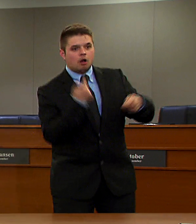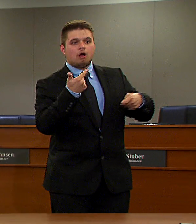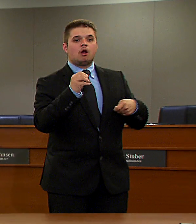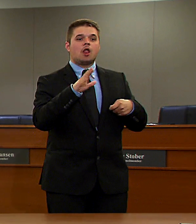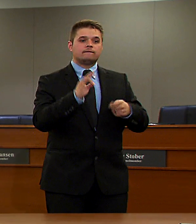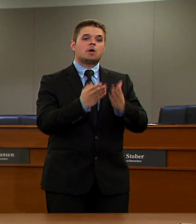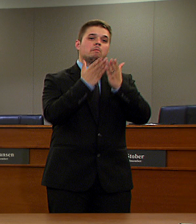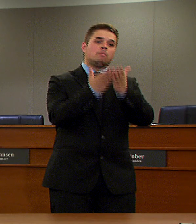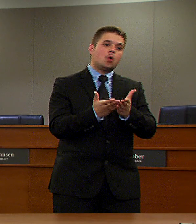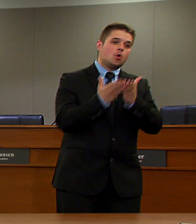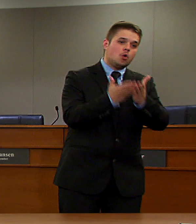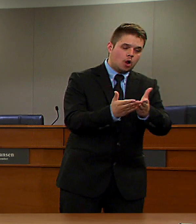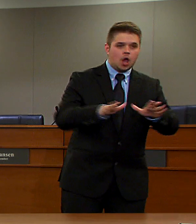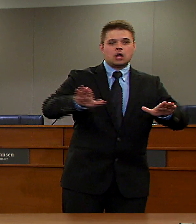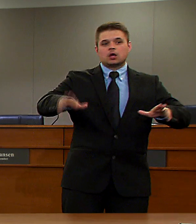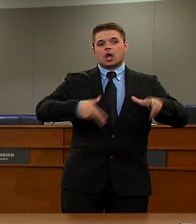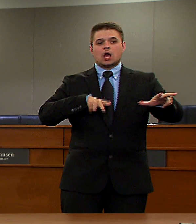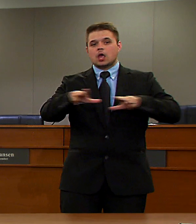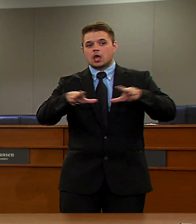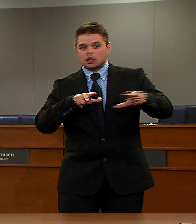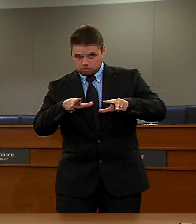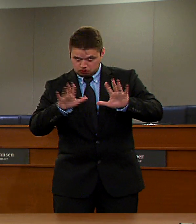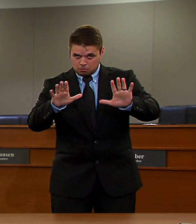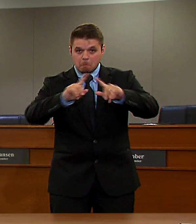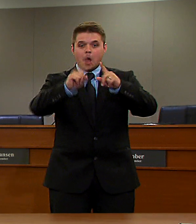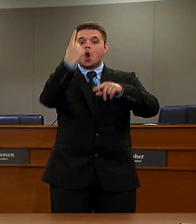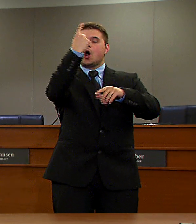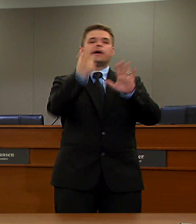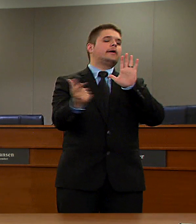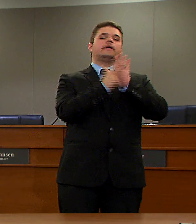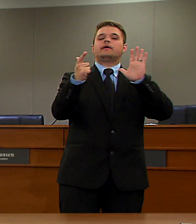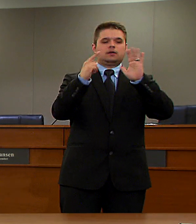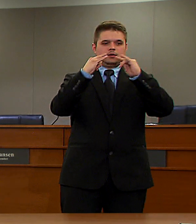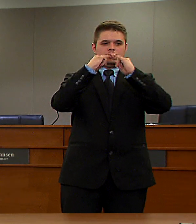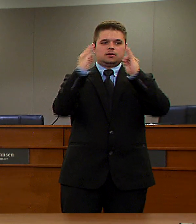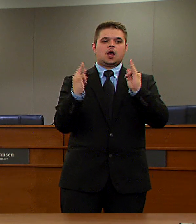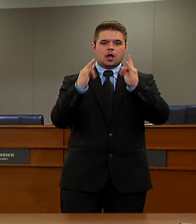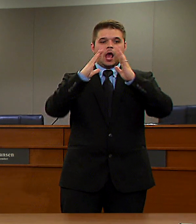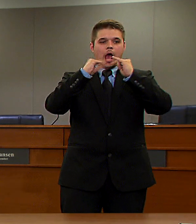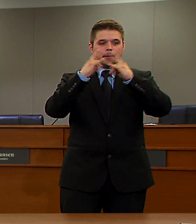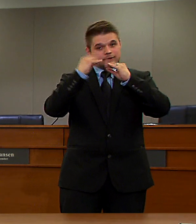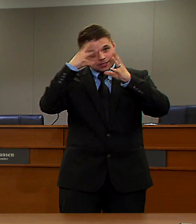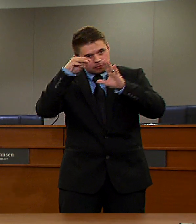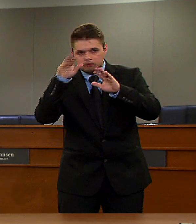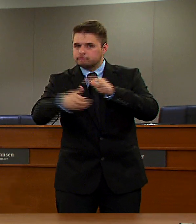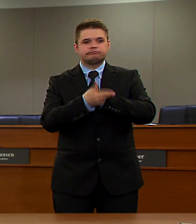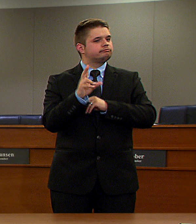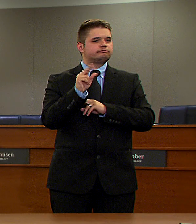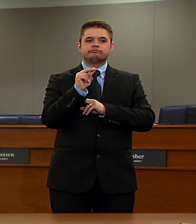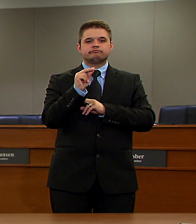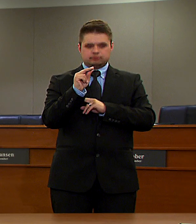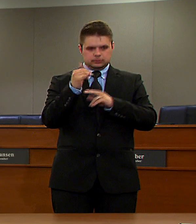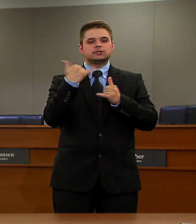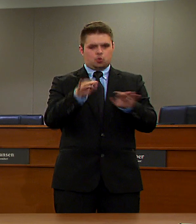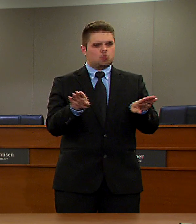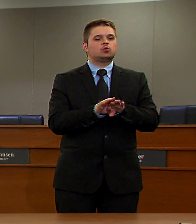not allowed and state camp sites remained close. Drive in spiritual services are